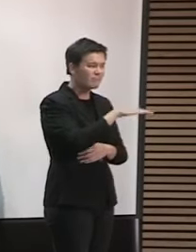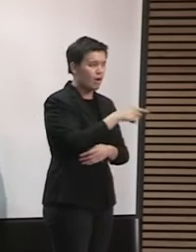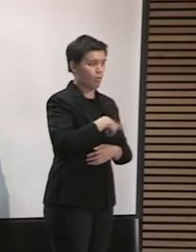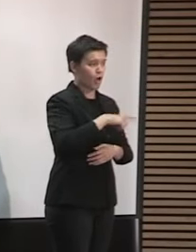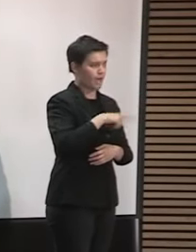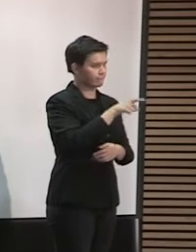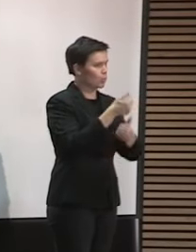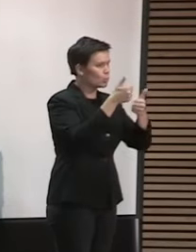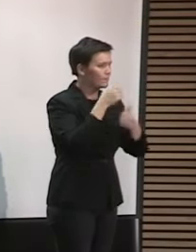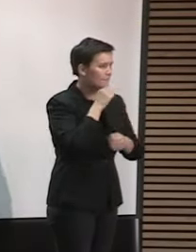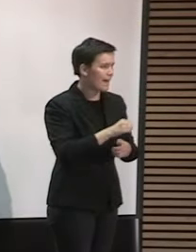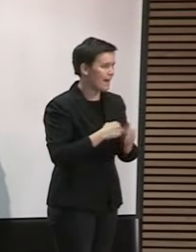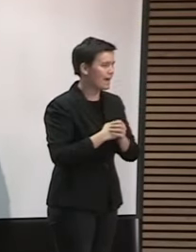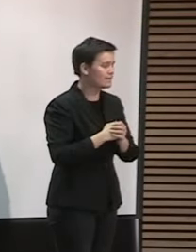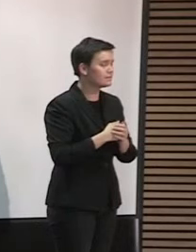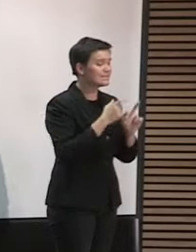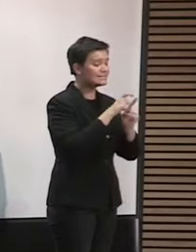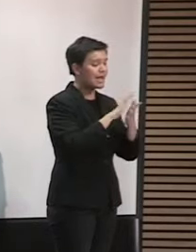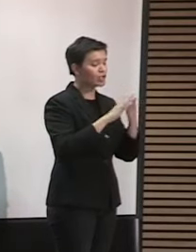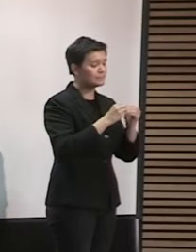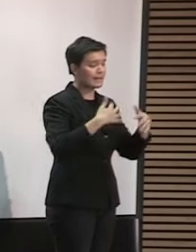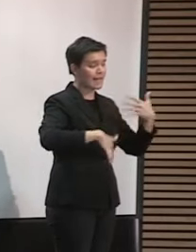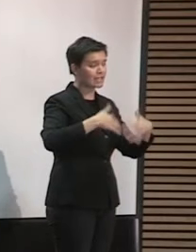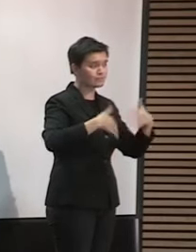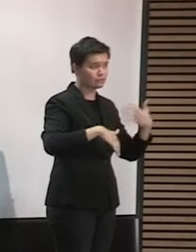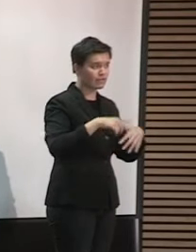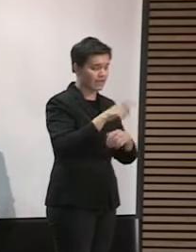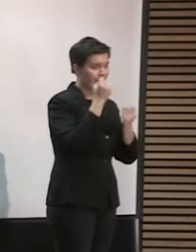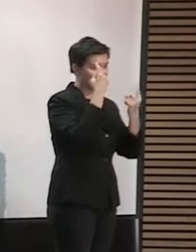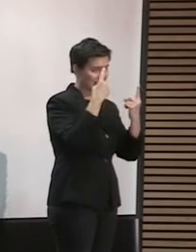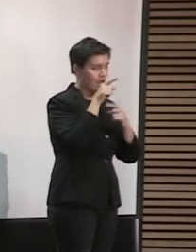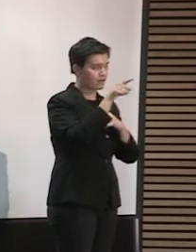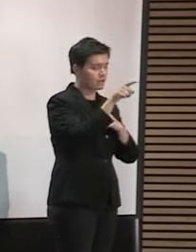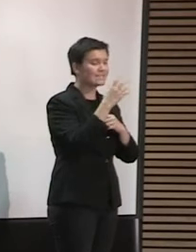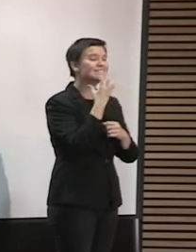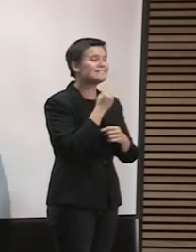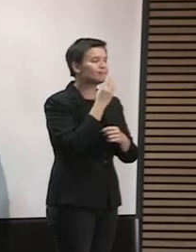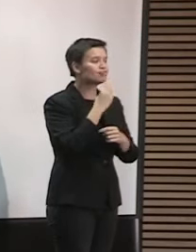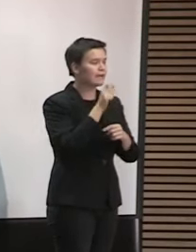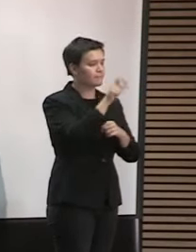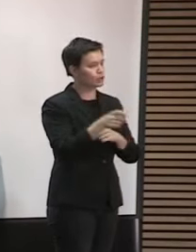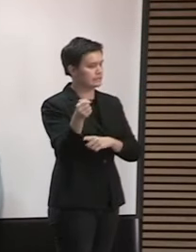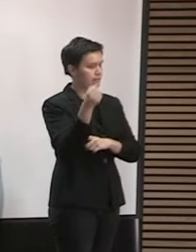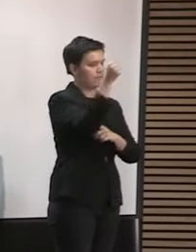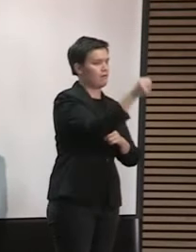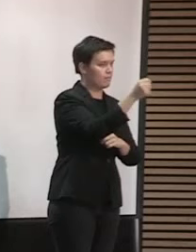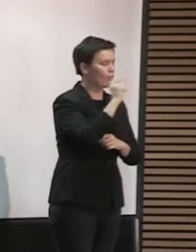negative tests, so that's 10 people who are not in our quarantine facilities, is